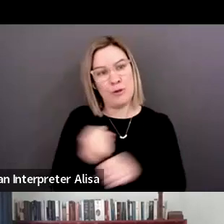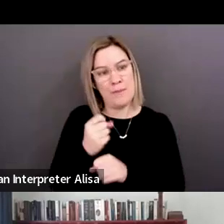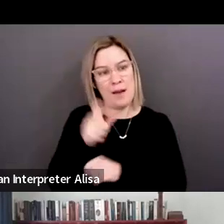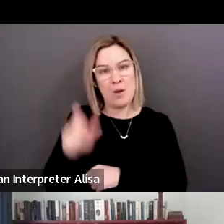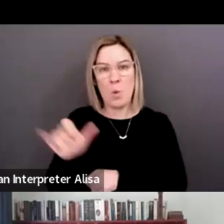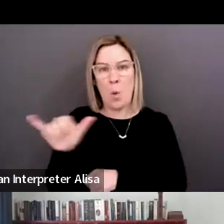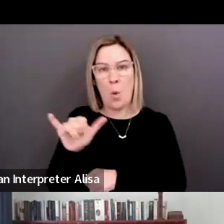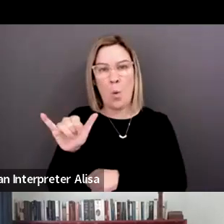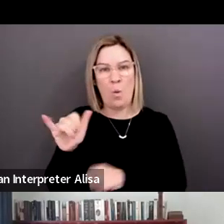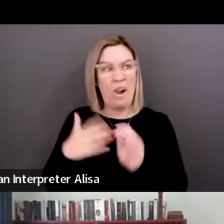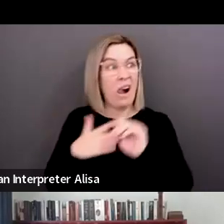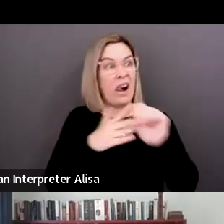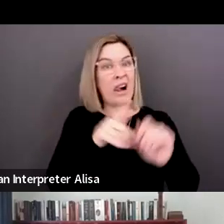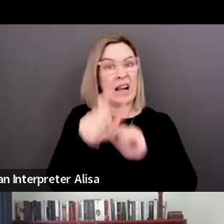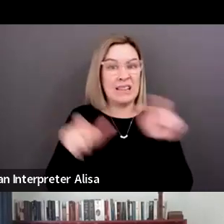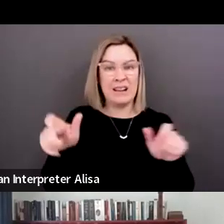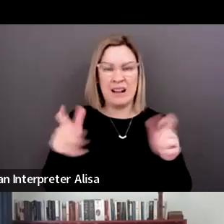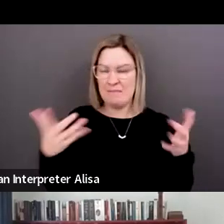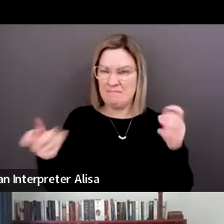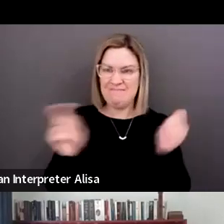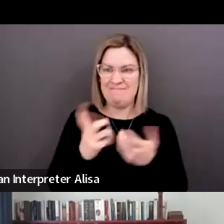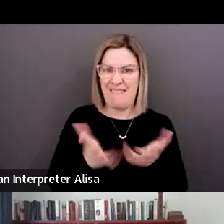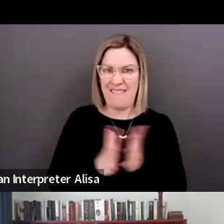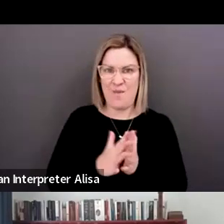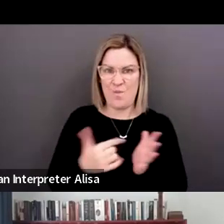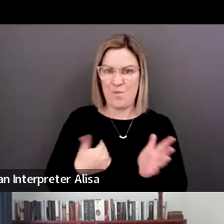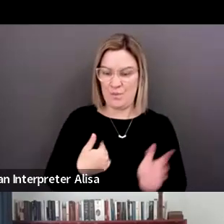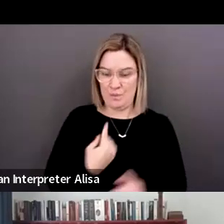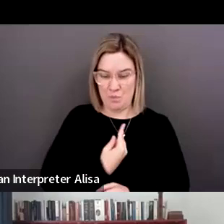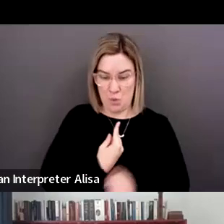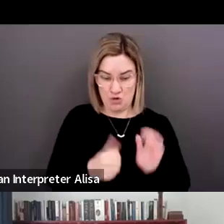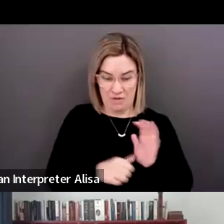bit helpless or you don't know how you can directly influence that decision